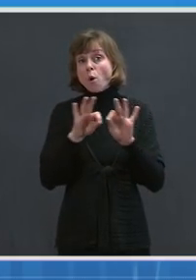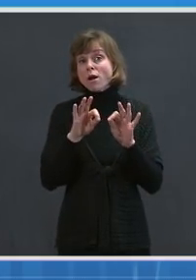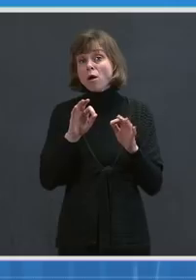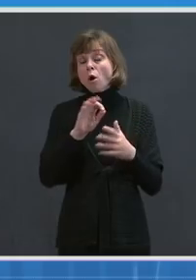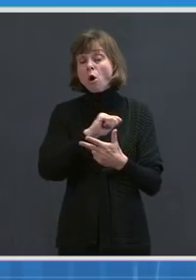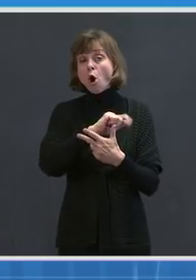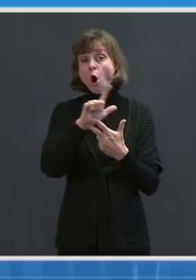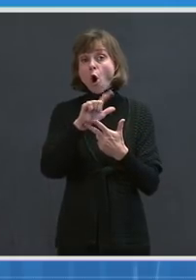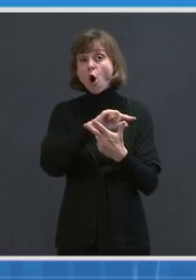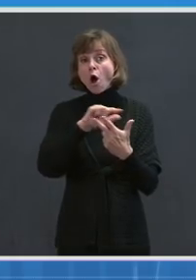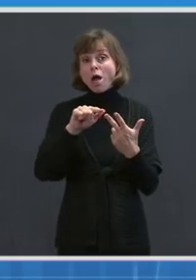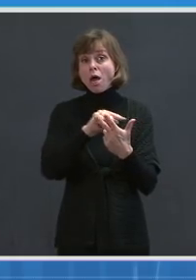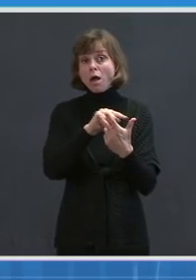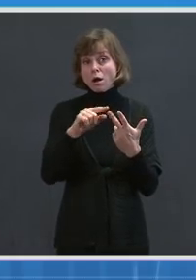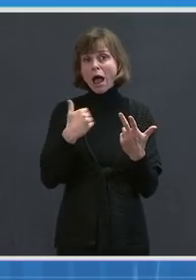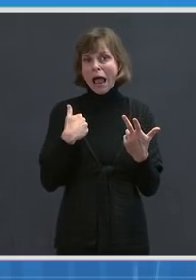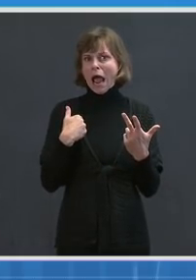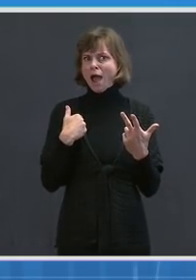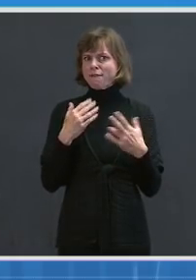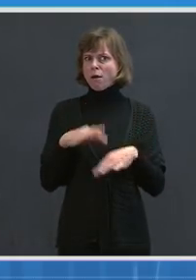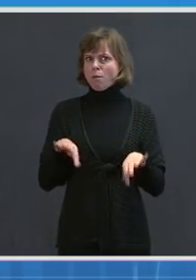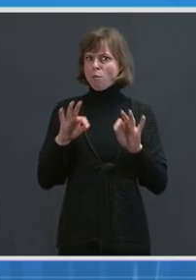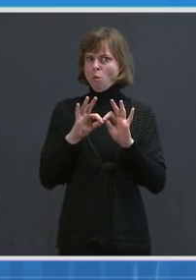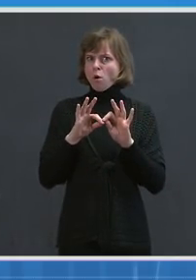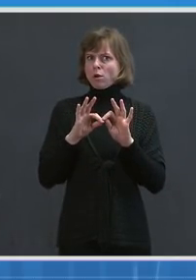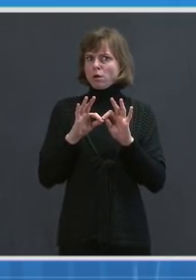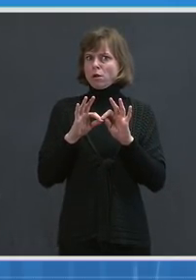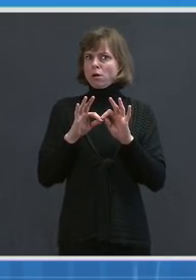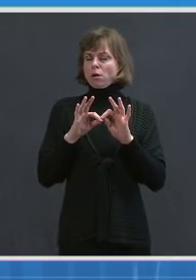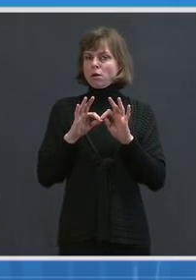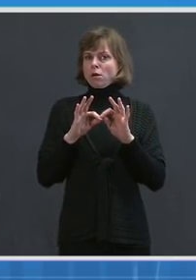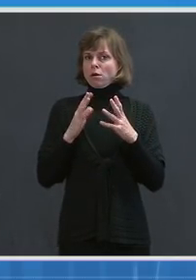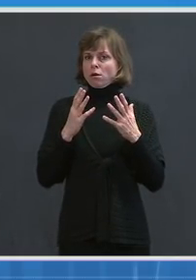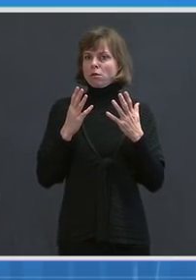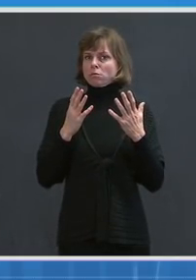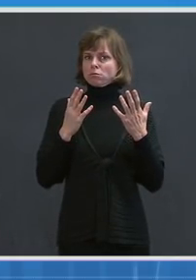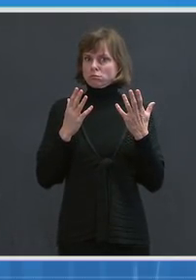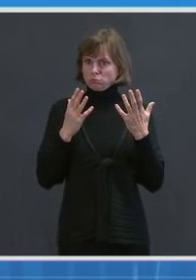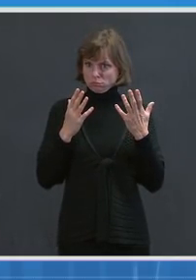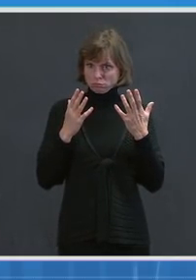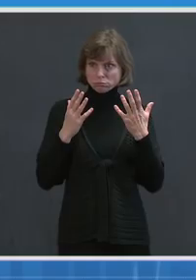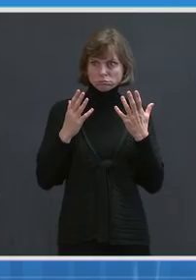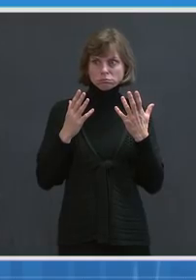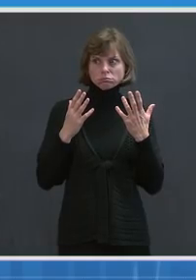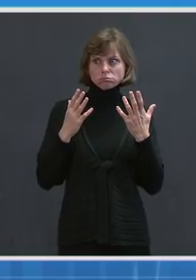have a very important effect of being extraordinarily effective